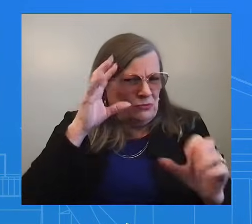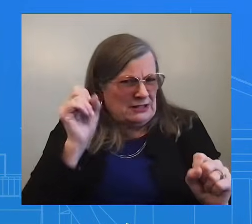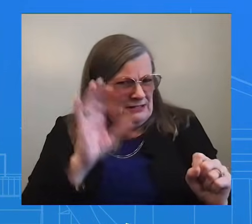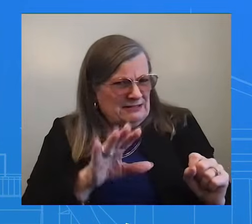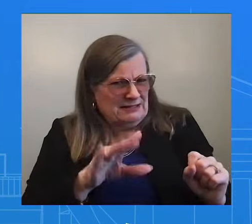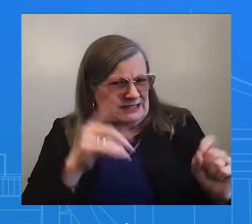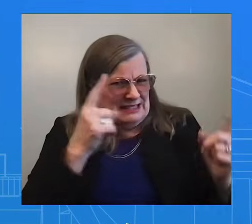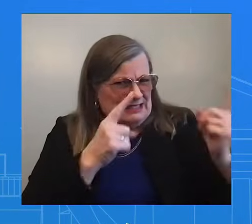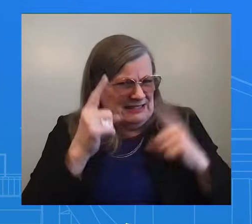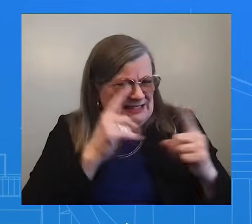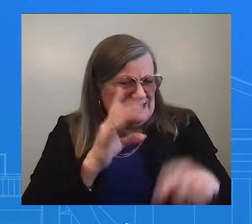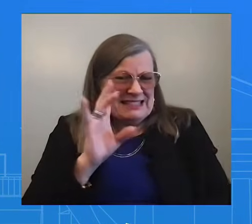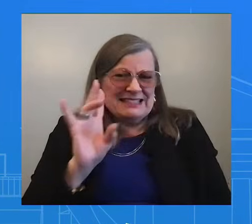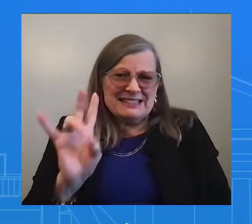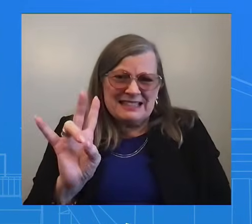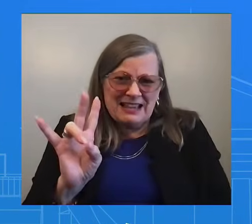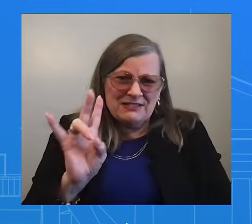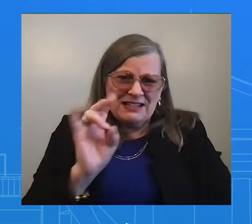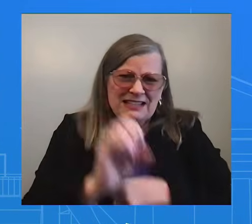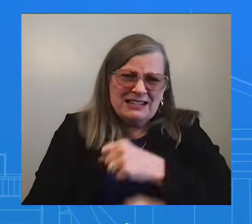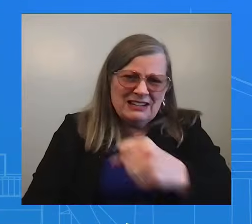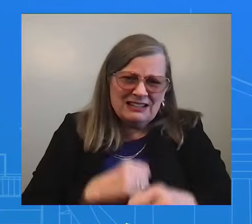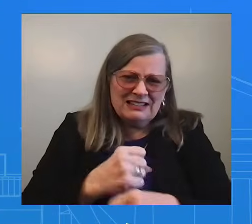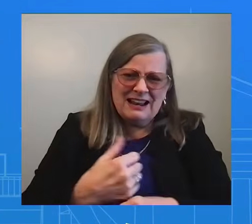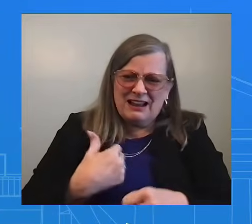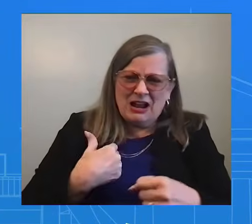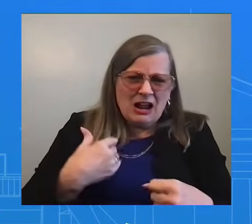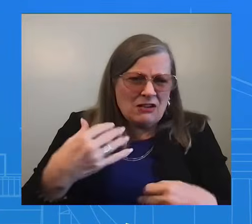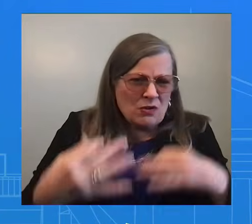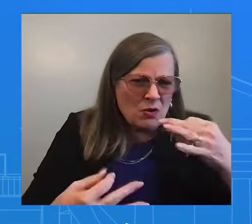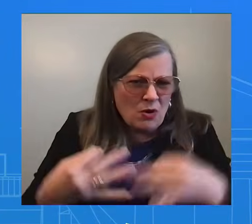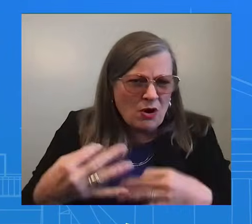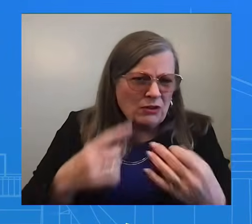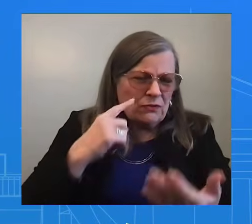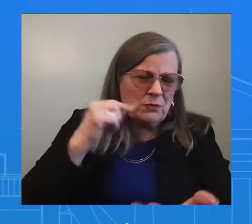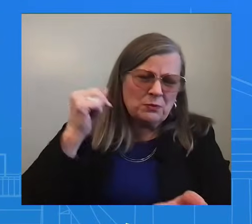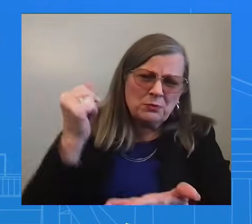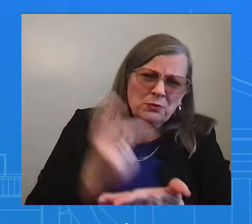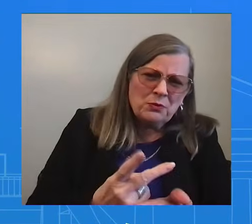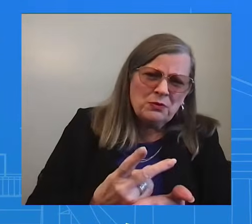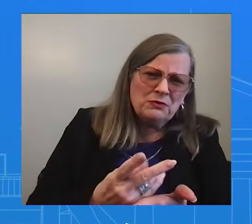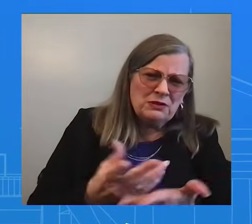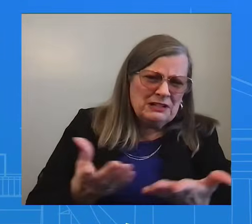So, is he creating a big problem for another president to have to figure out